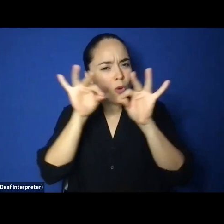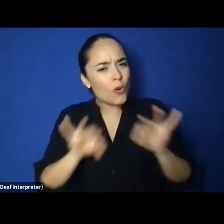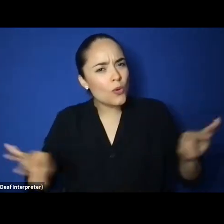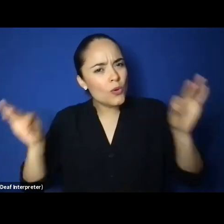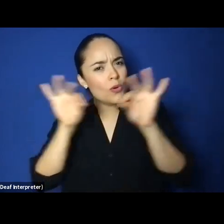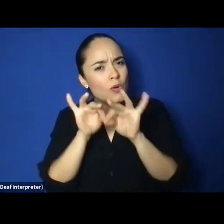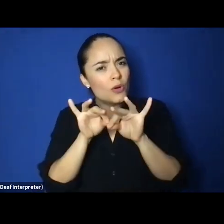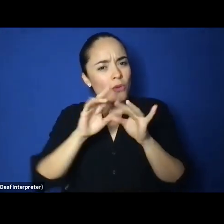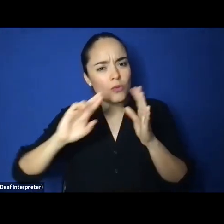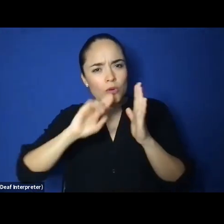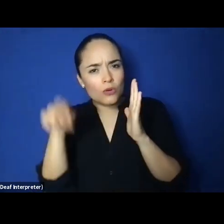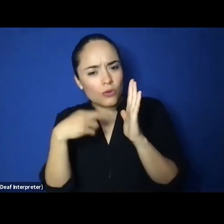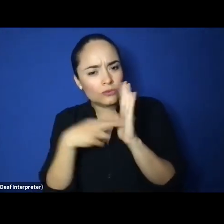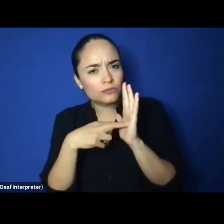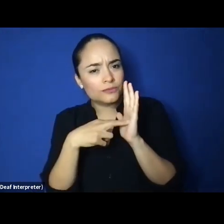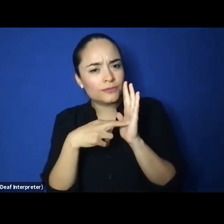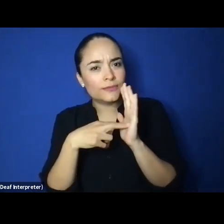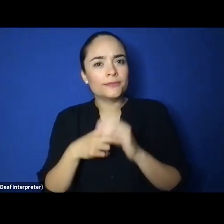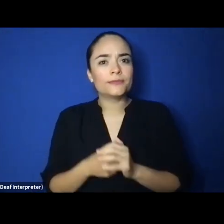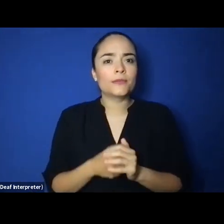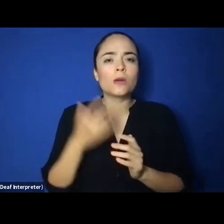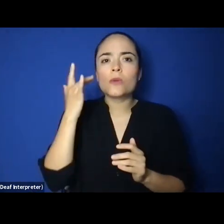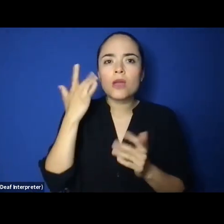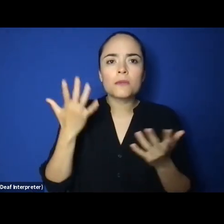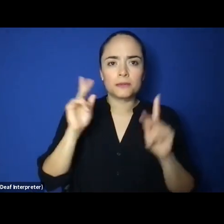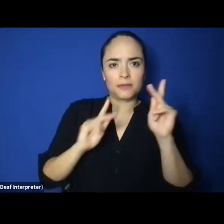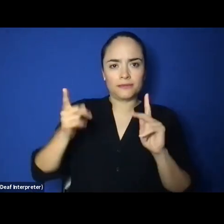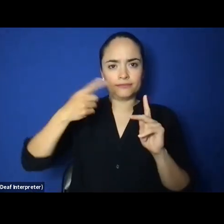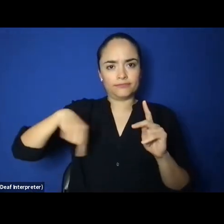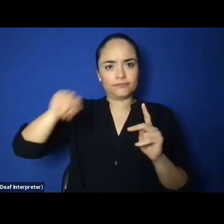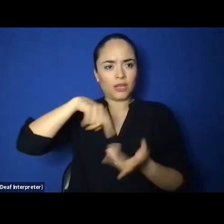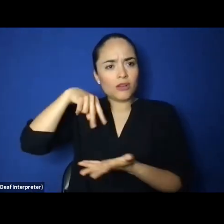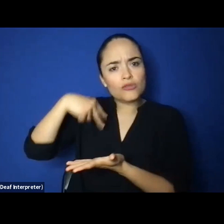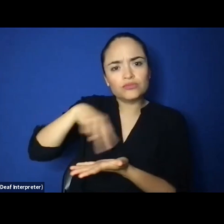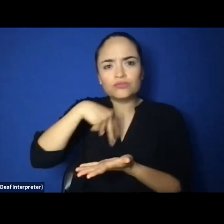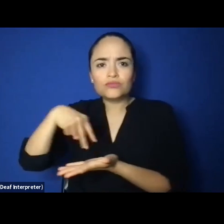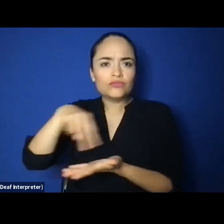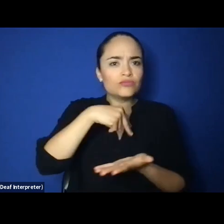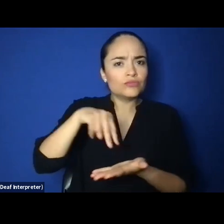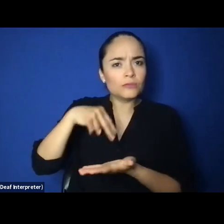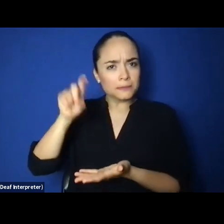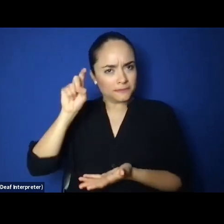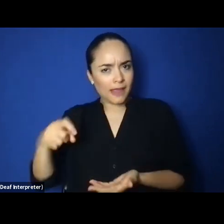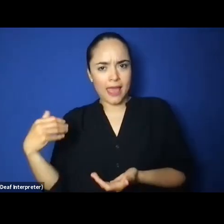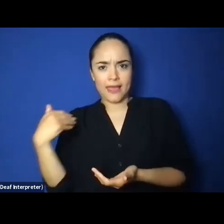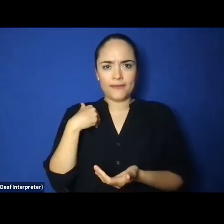to make it possible for people to dance at the actual events we all come to know as powwows.